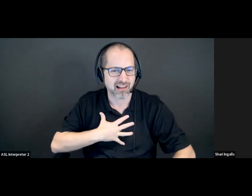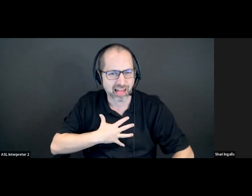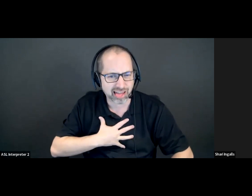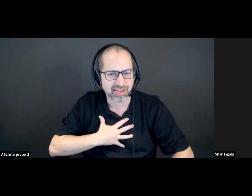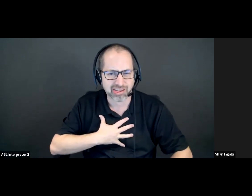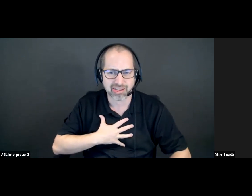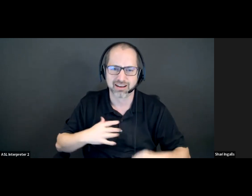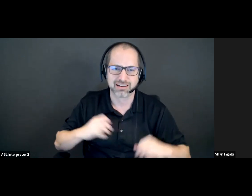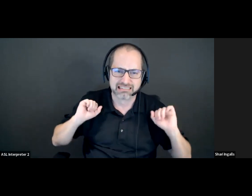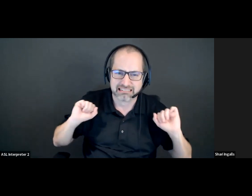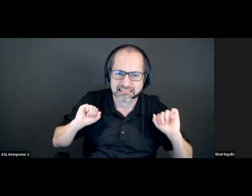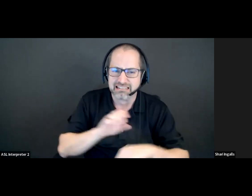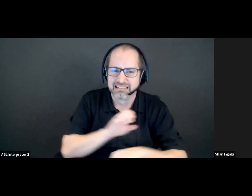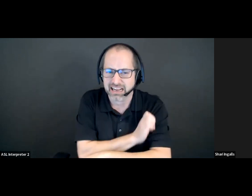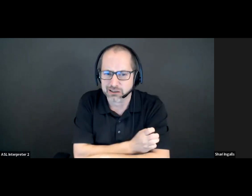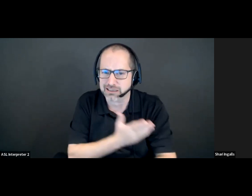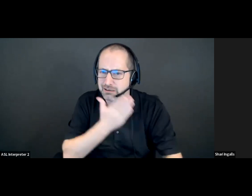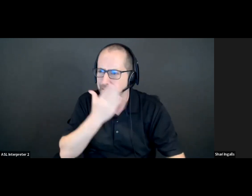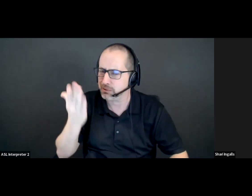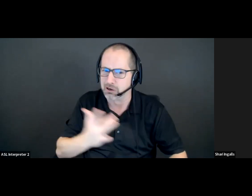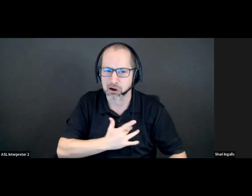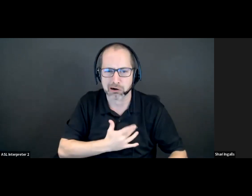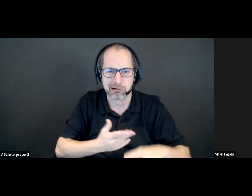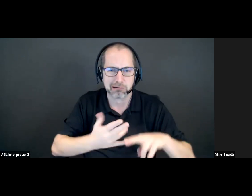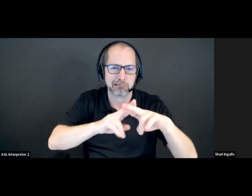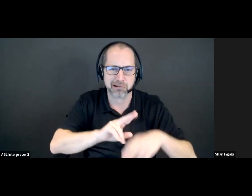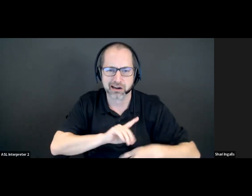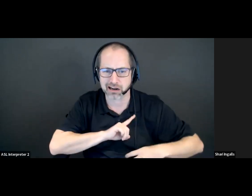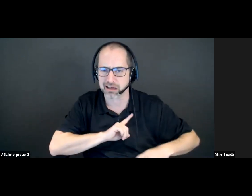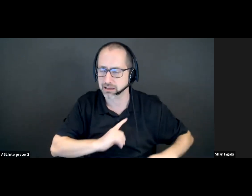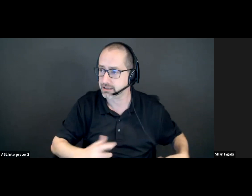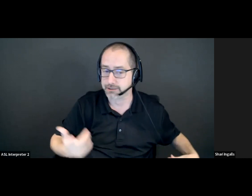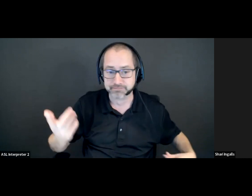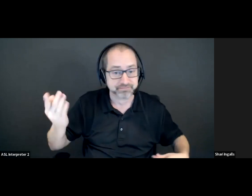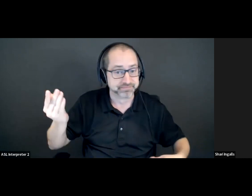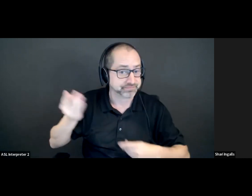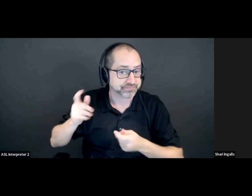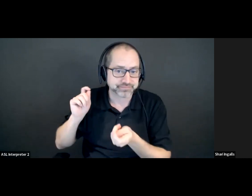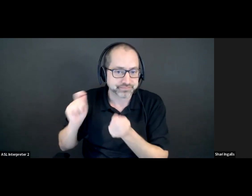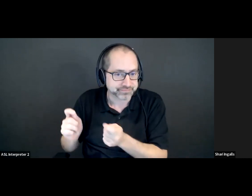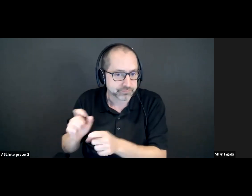high heart rate. I have modified duties and hours at work, my doctor referred me to the long COVID